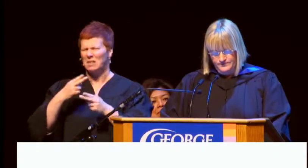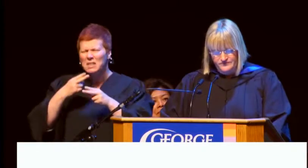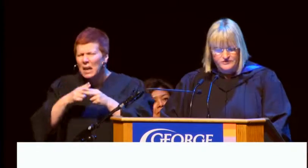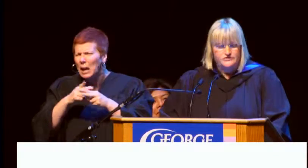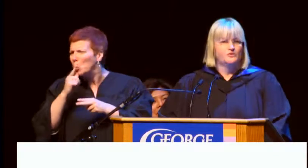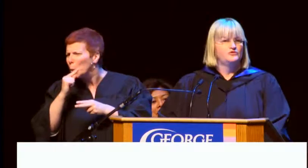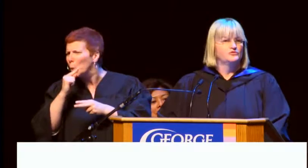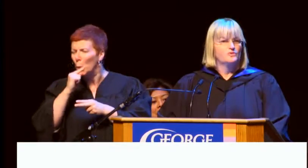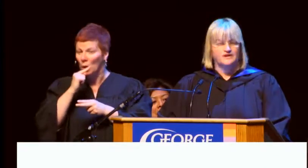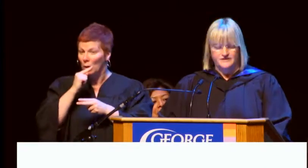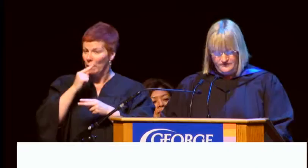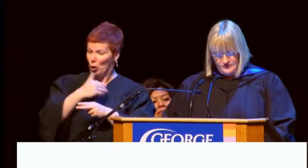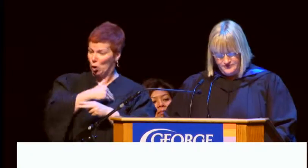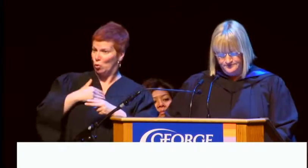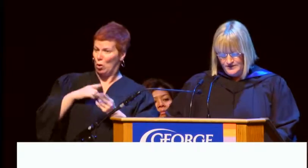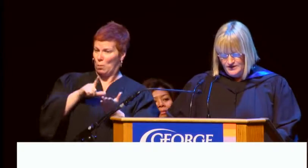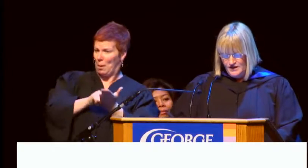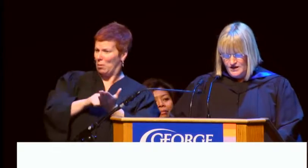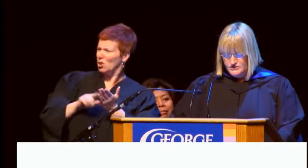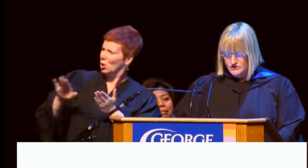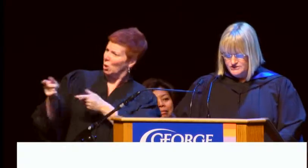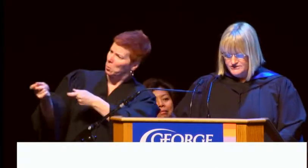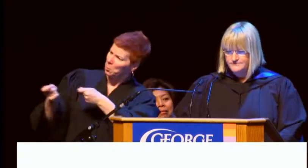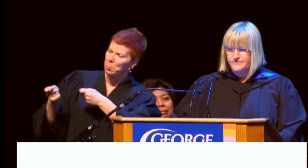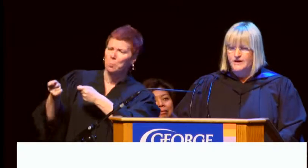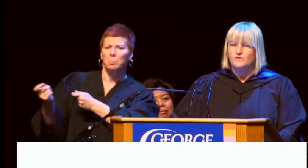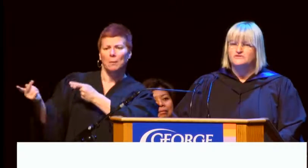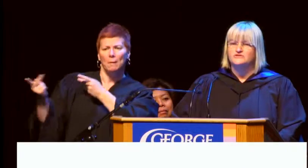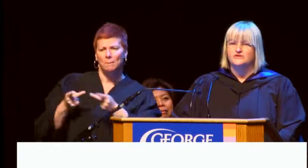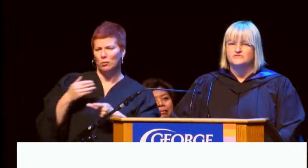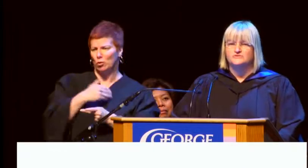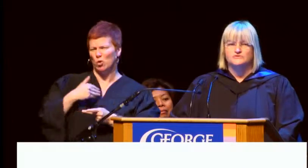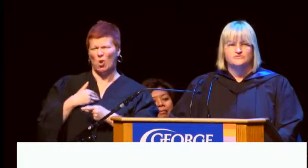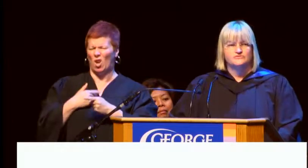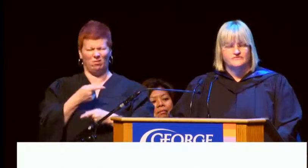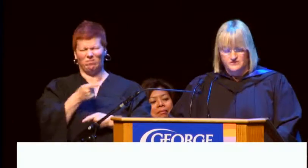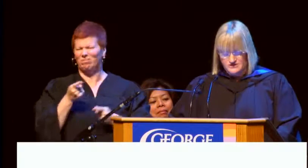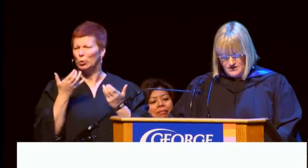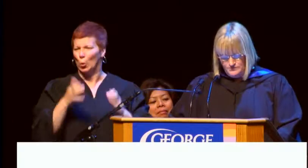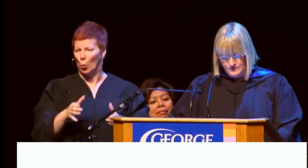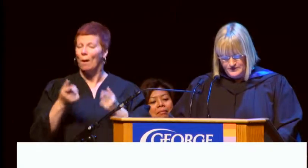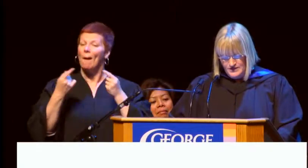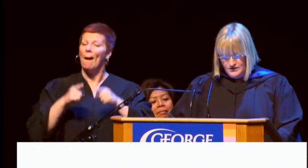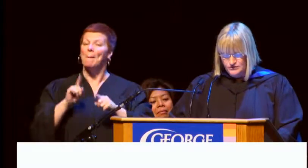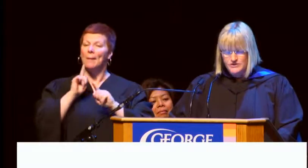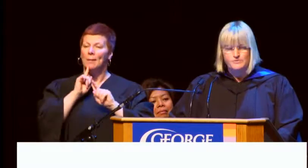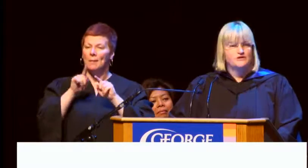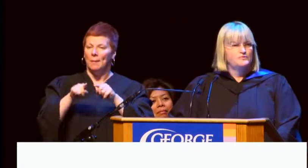THEY FELT NO ONE KNEW HER WELL ENOUGH HERE. UNDAUNTED I WALKED ACROSS THE ROAD TO THE LIBRARY AND LOOKED UP HER NUMBER